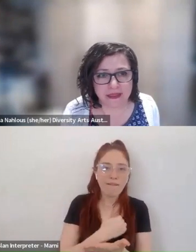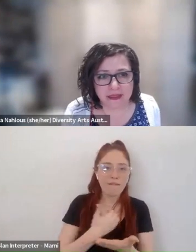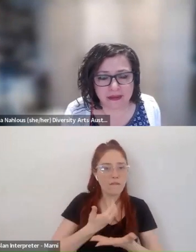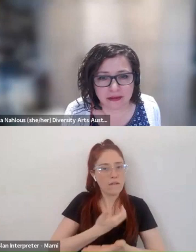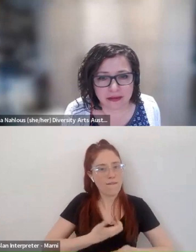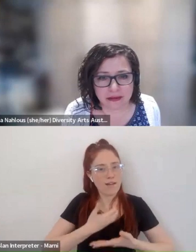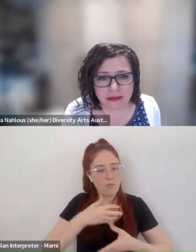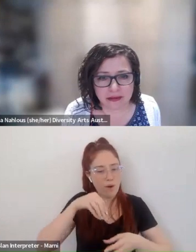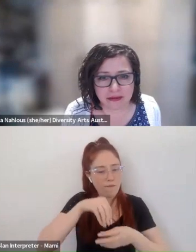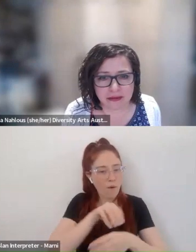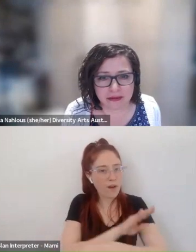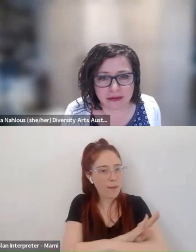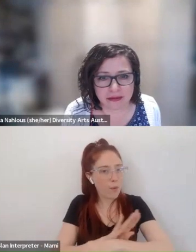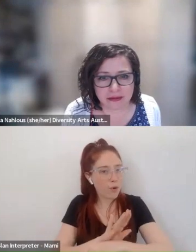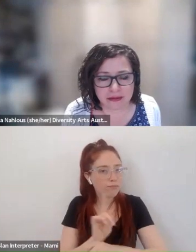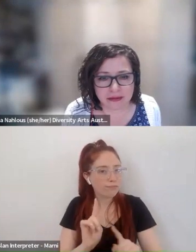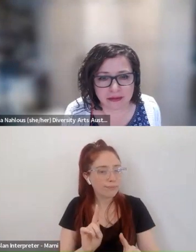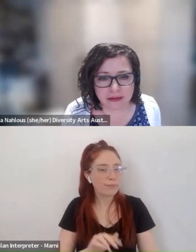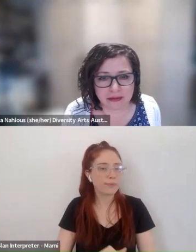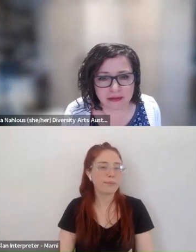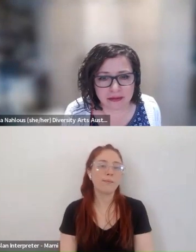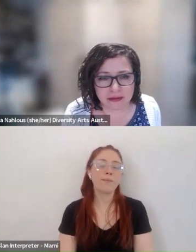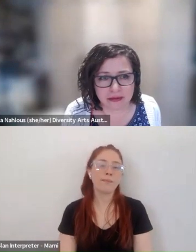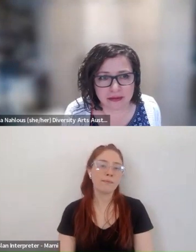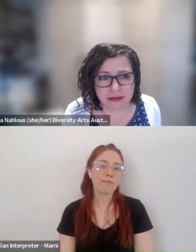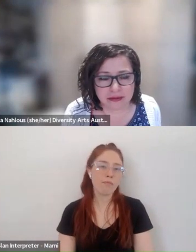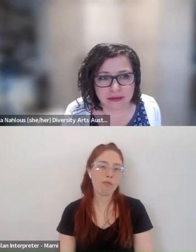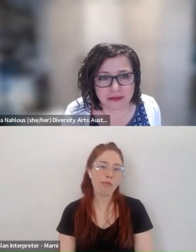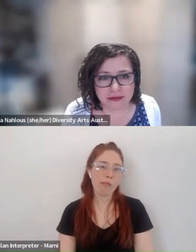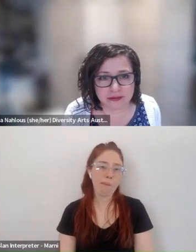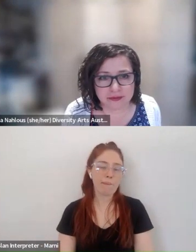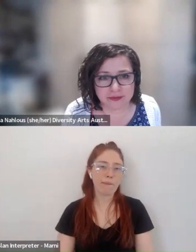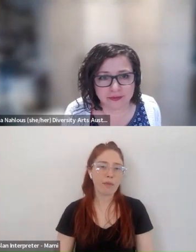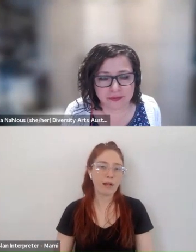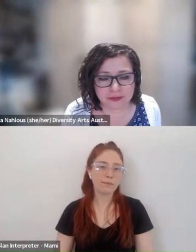I suppose the first thing, there's obviously a whole